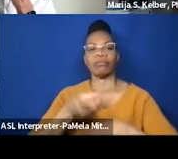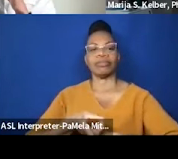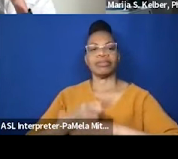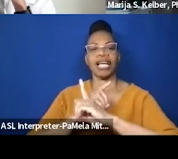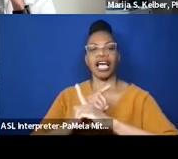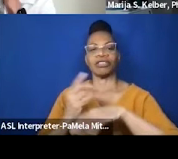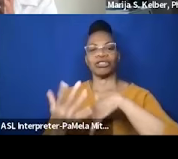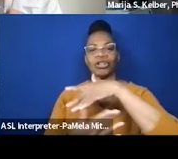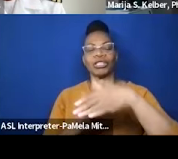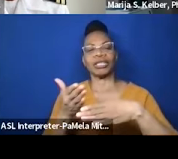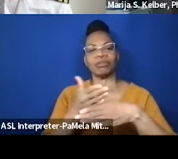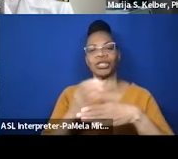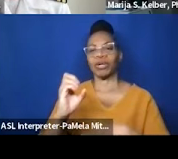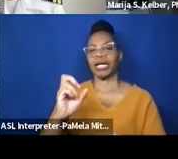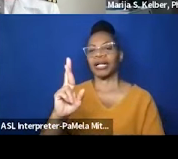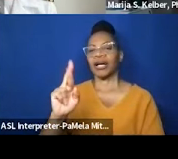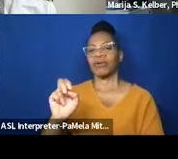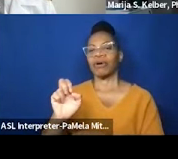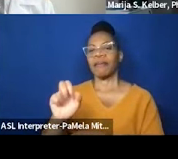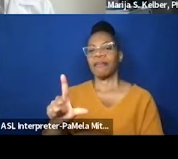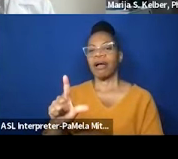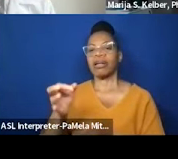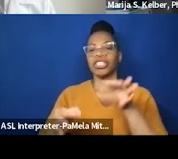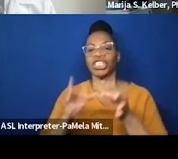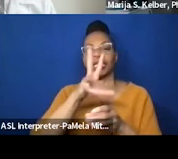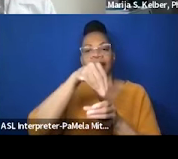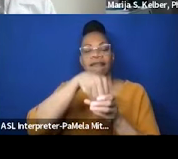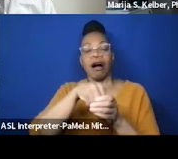between criminal justice involvement and suicide outcomes.